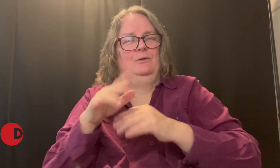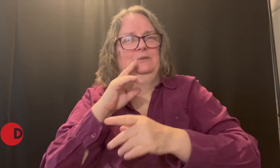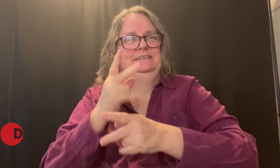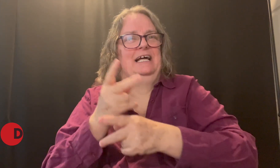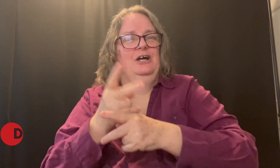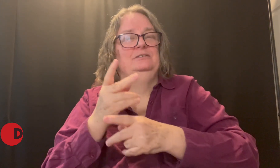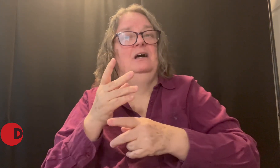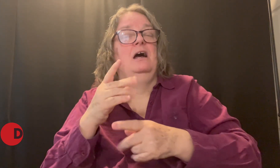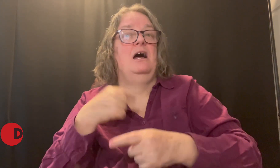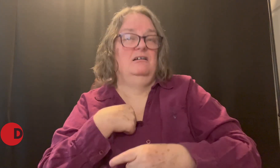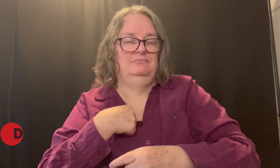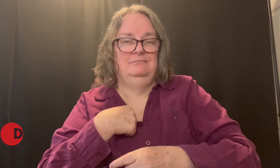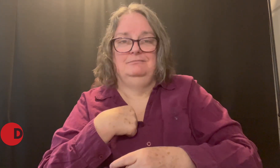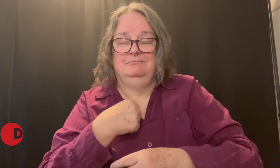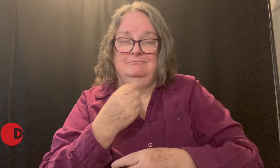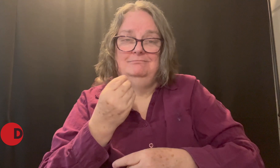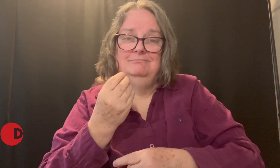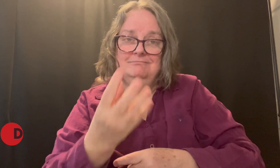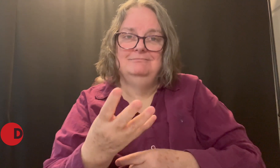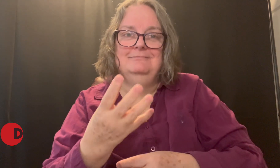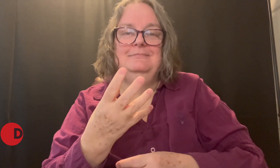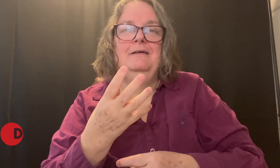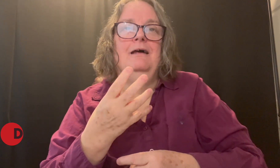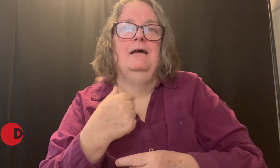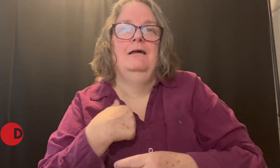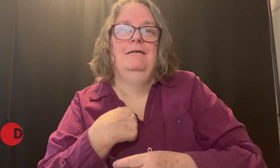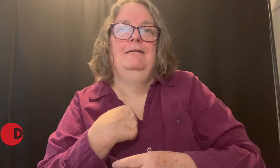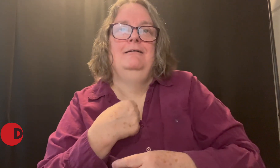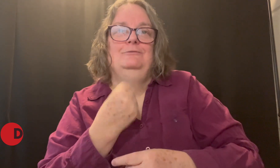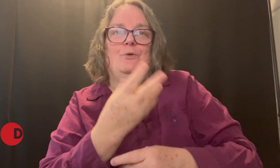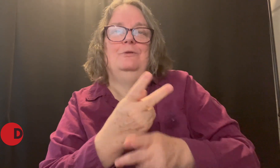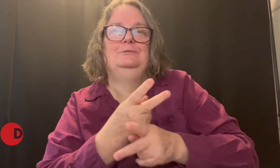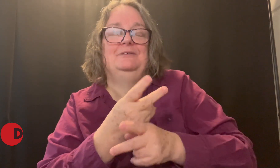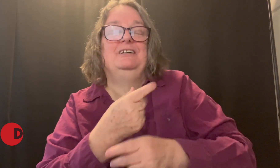between you, nothing... the blood itself will be taken care of.